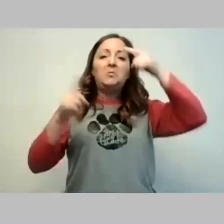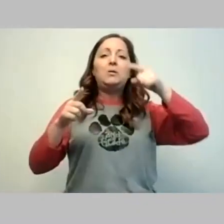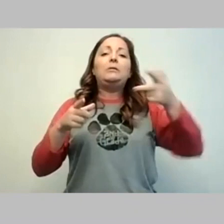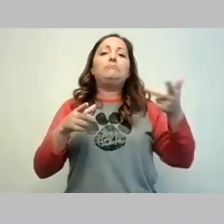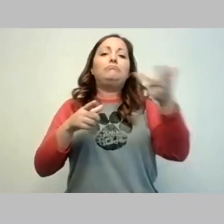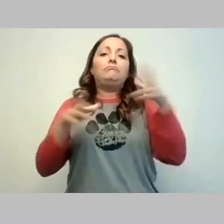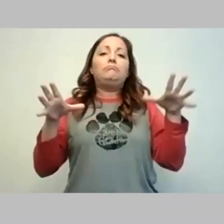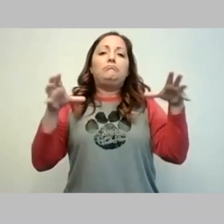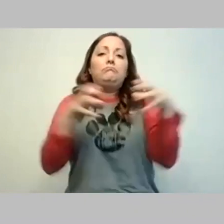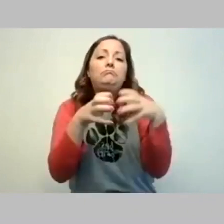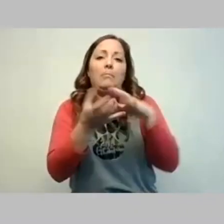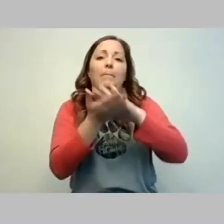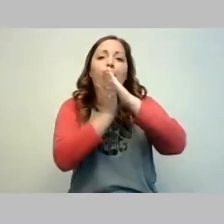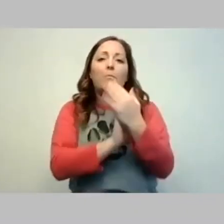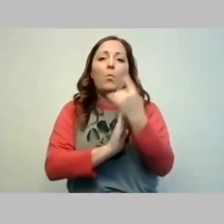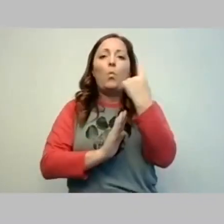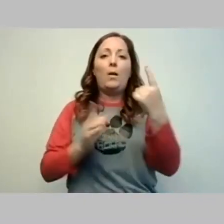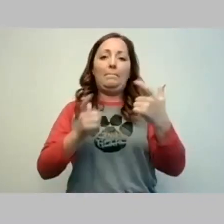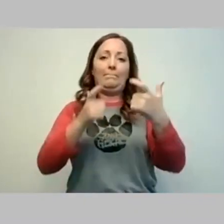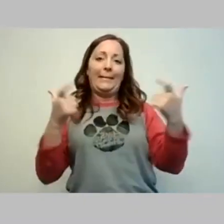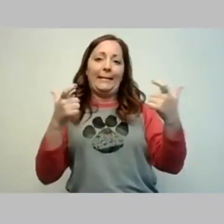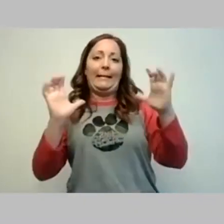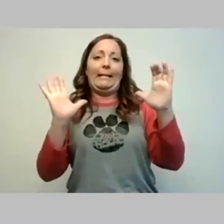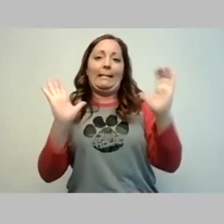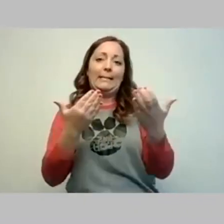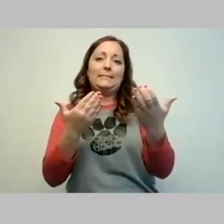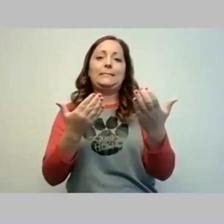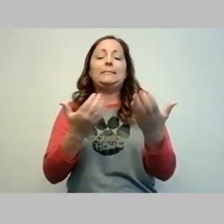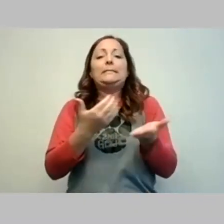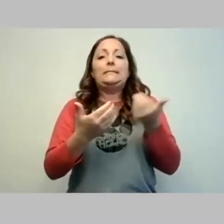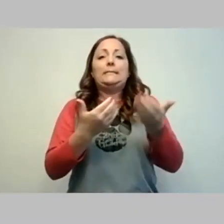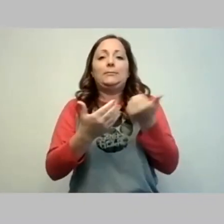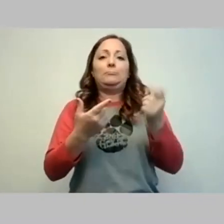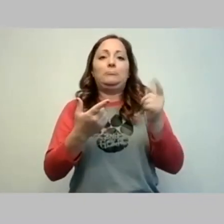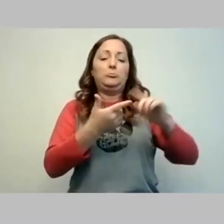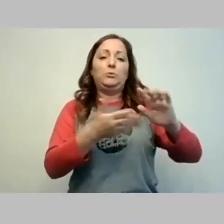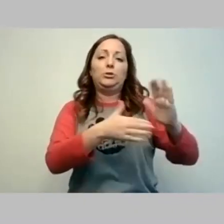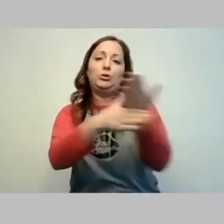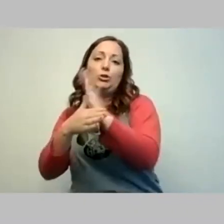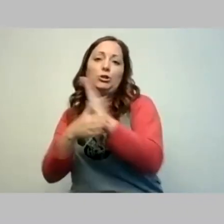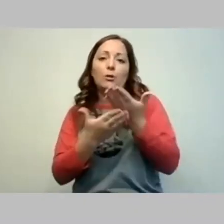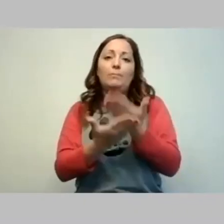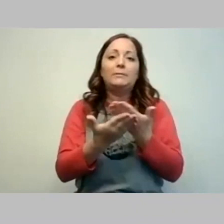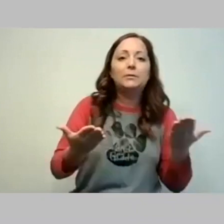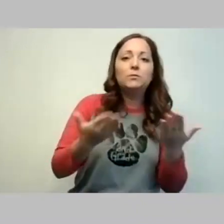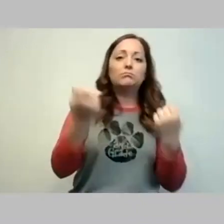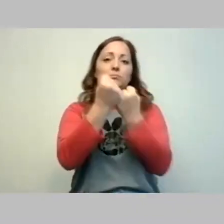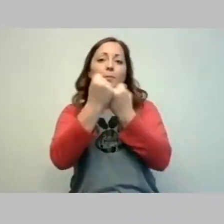When we started distance learning, we decided that we would become one big classroom